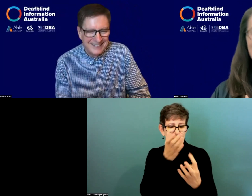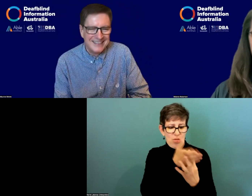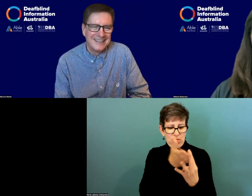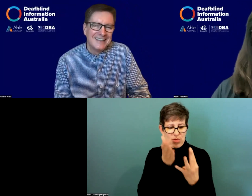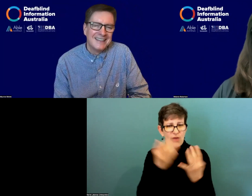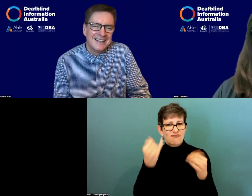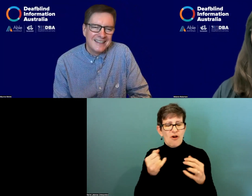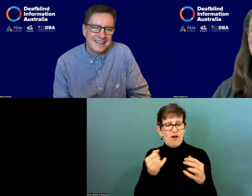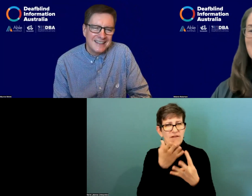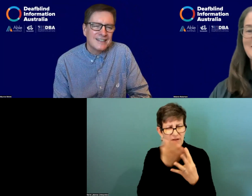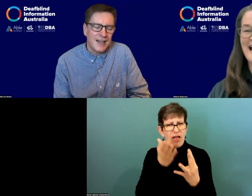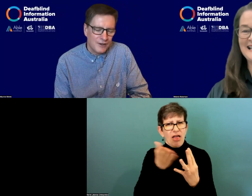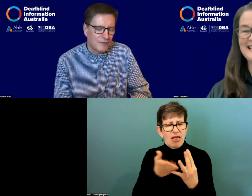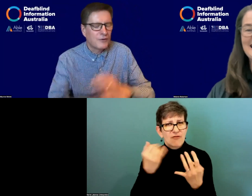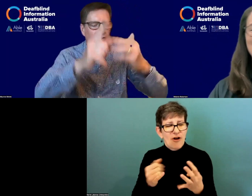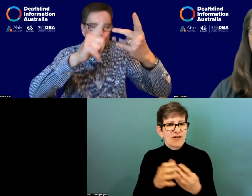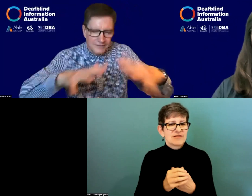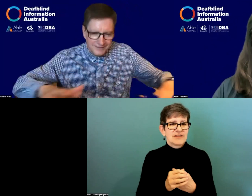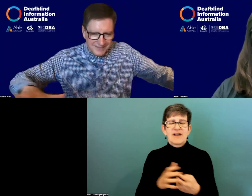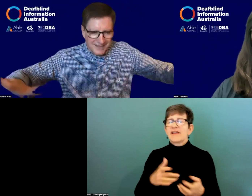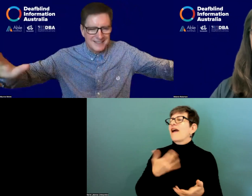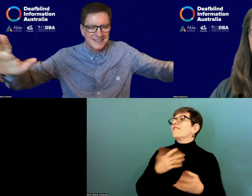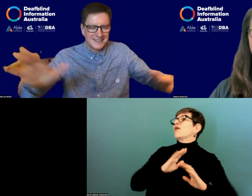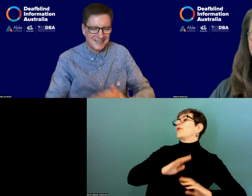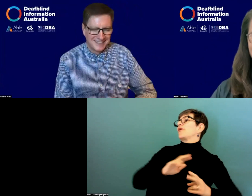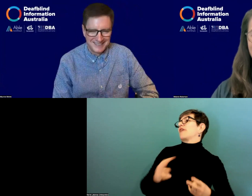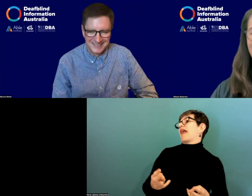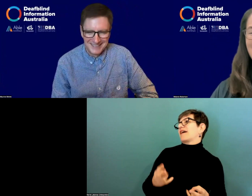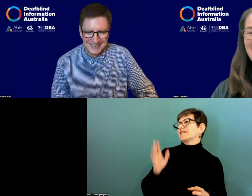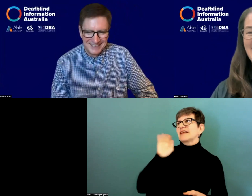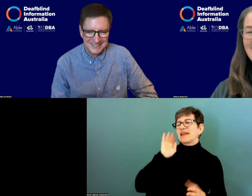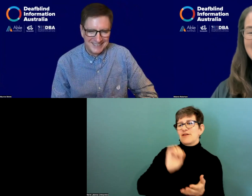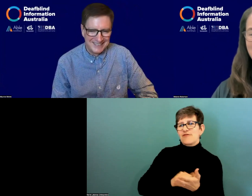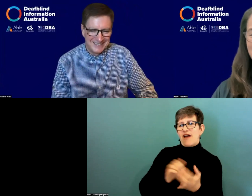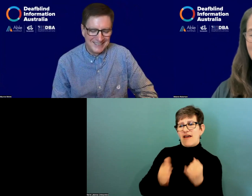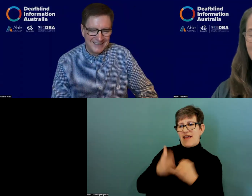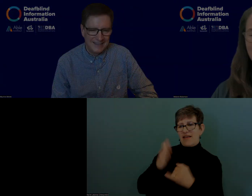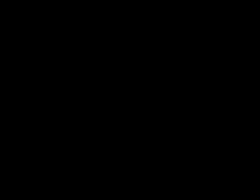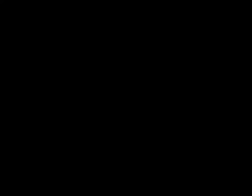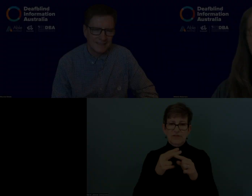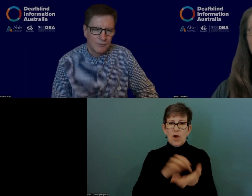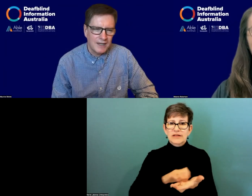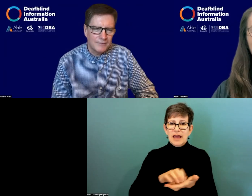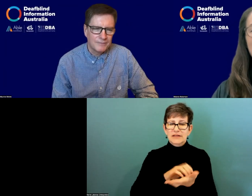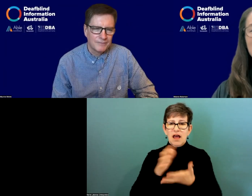I feel so much more relaxed. Great. MELANIE: so thanks.